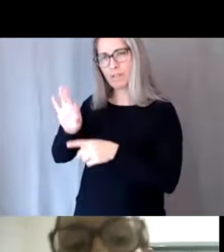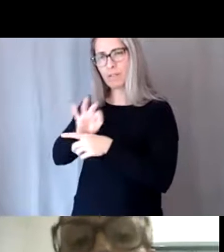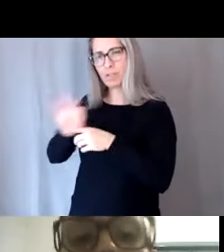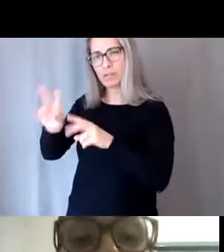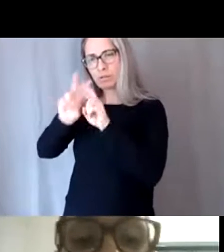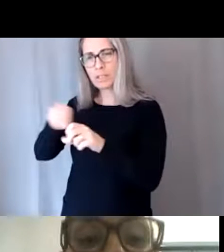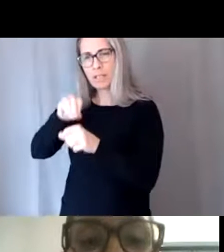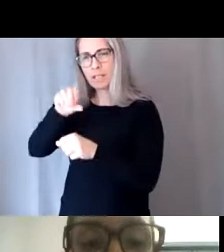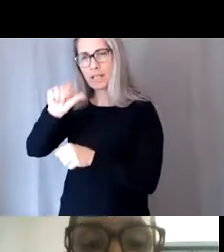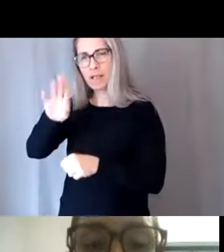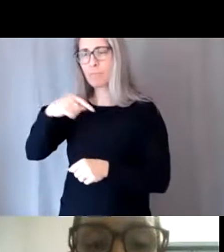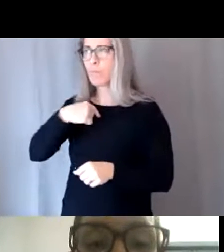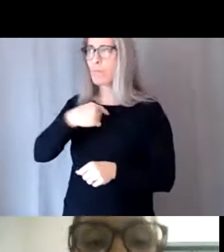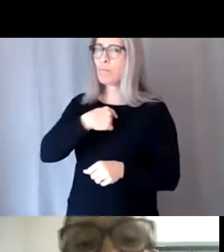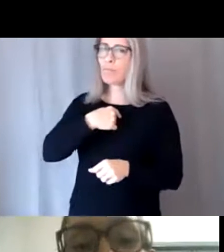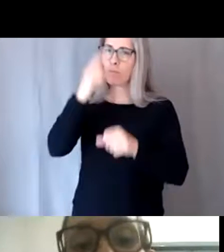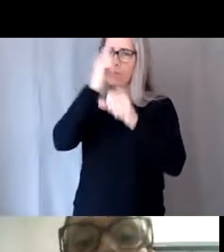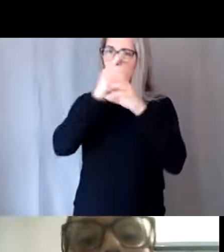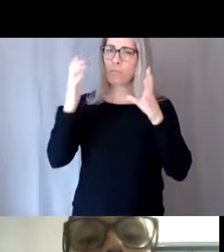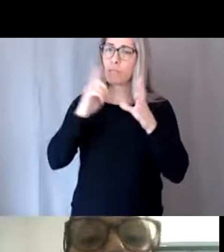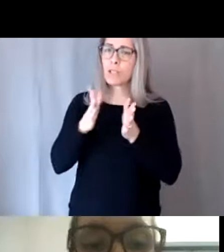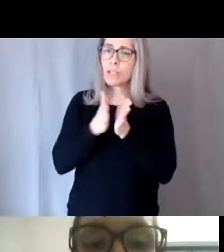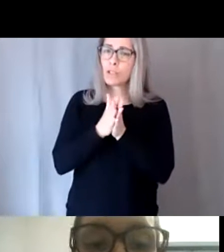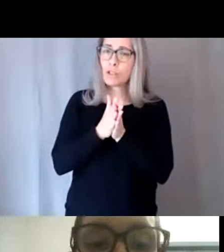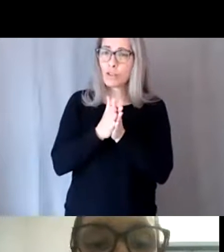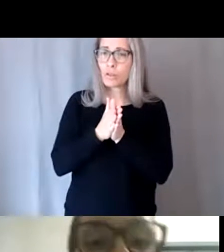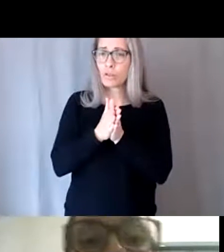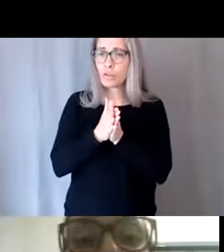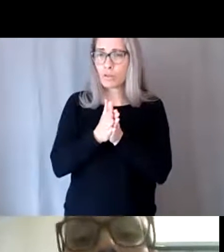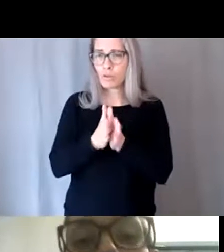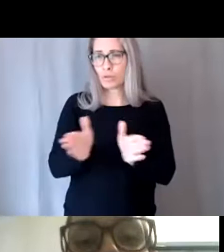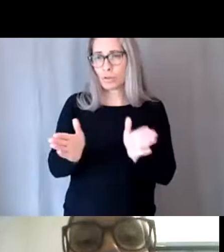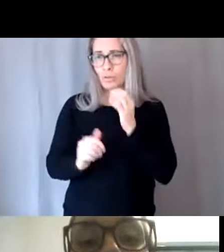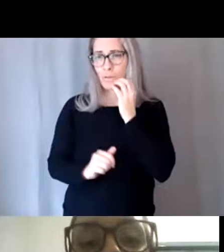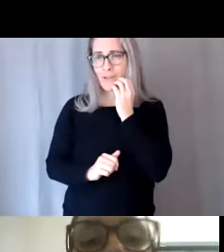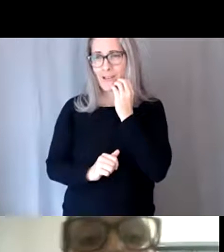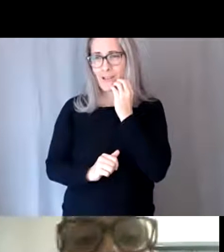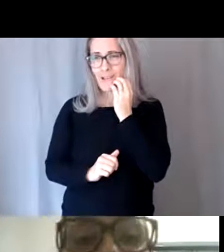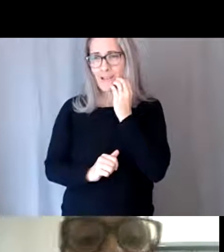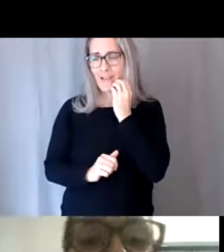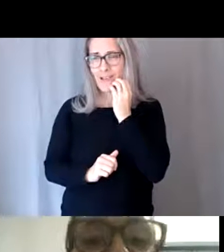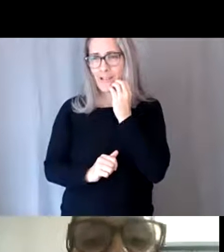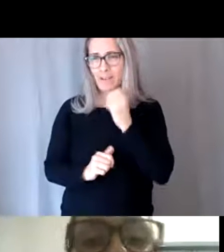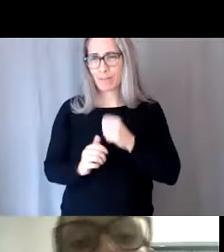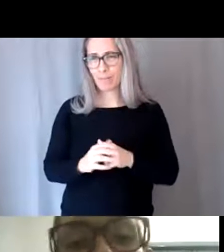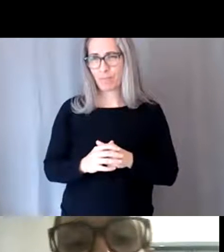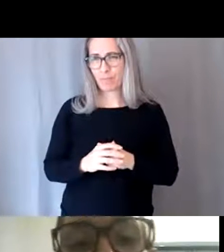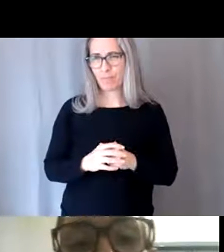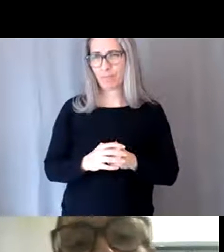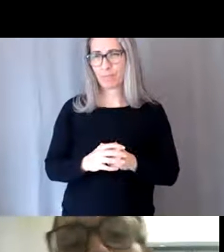in a general sense this idea the function idea suggests